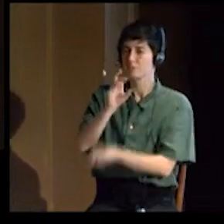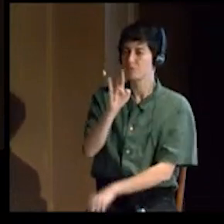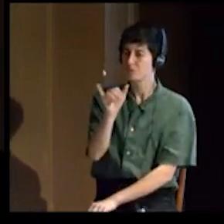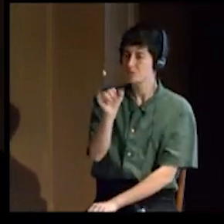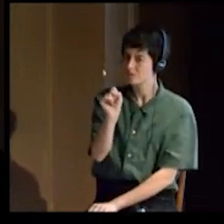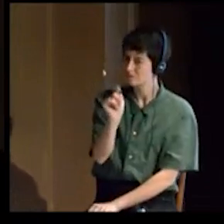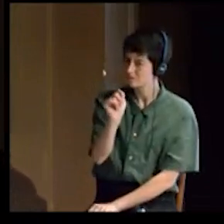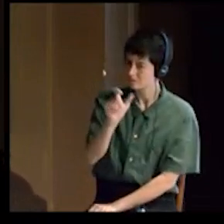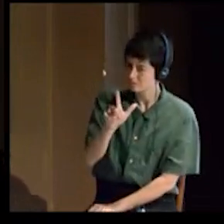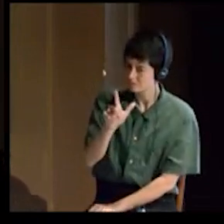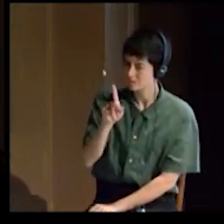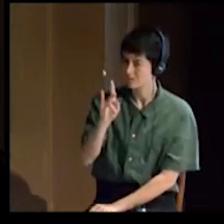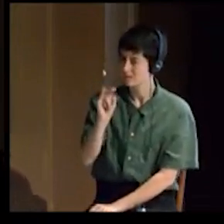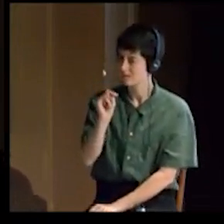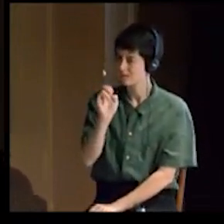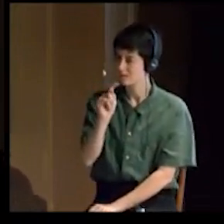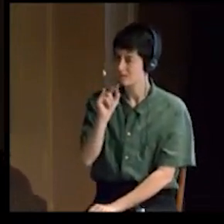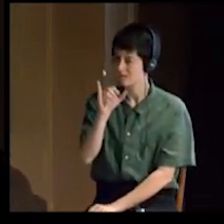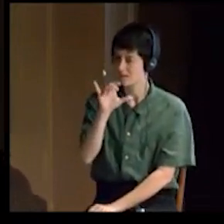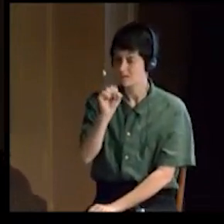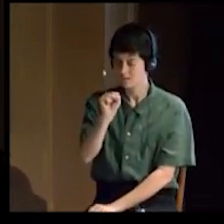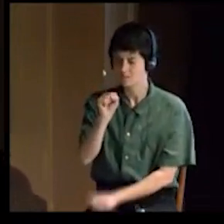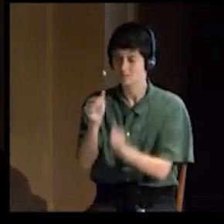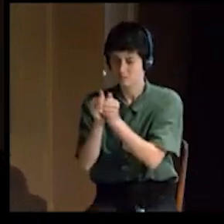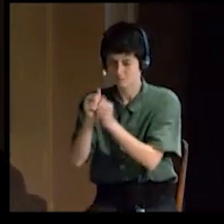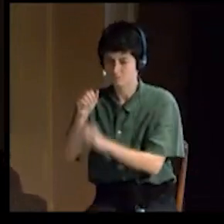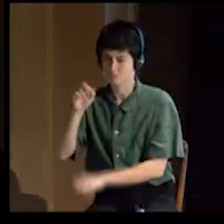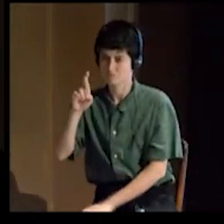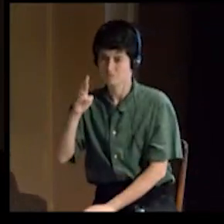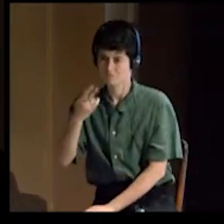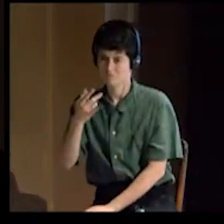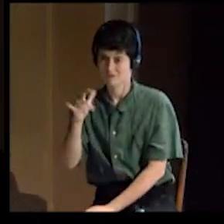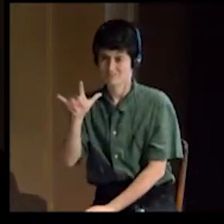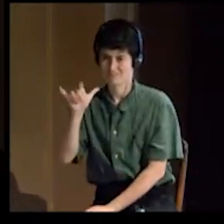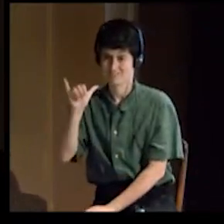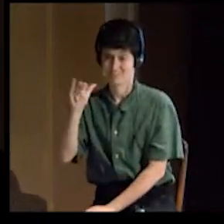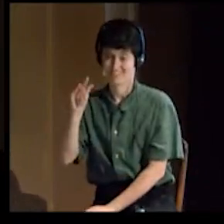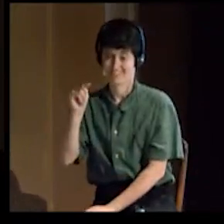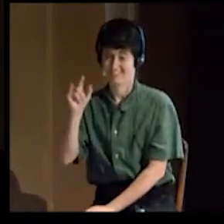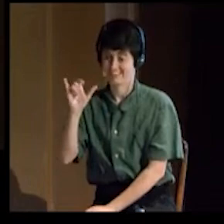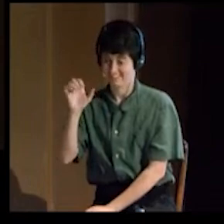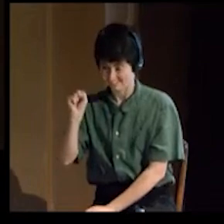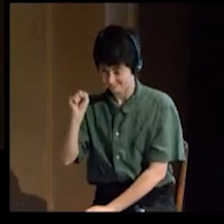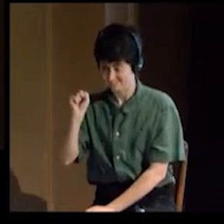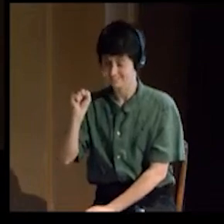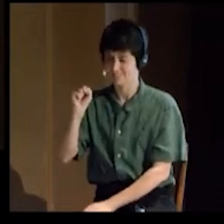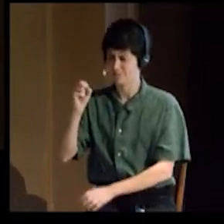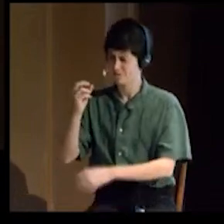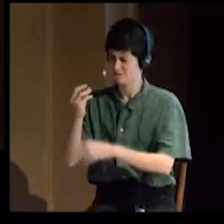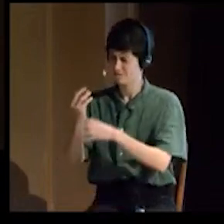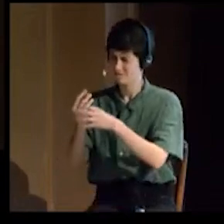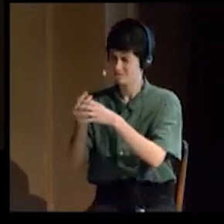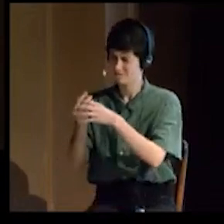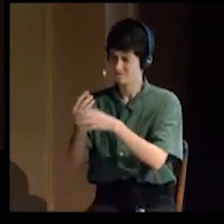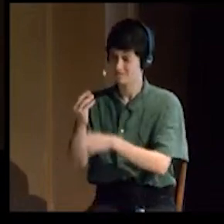of changes in ice sheet thickness on volcanic interruptions in Antarctica, determining the role